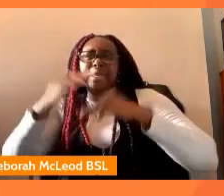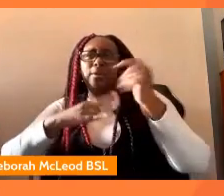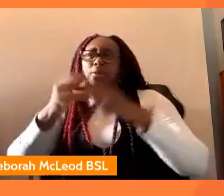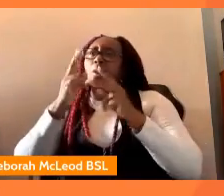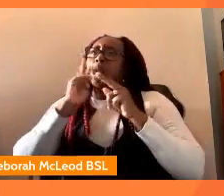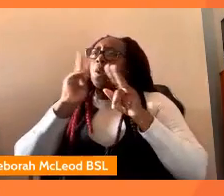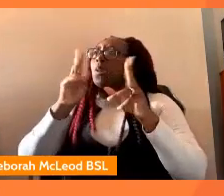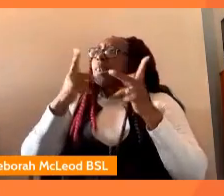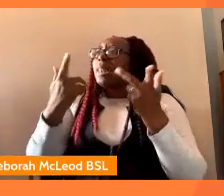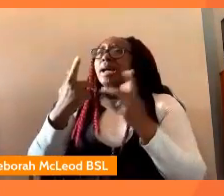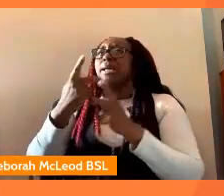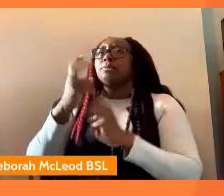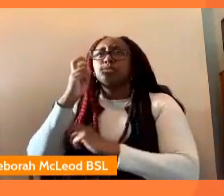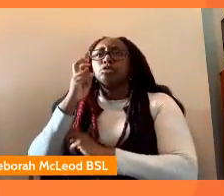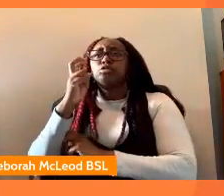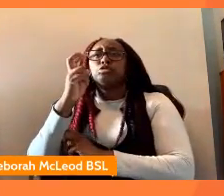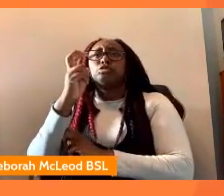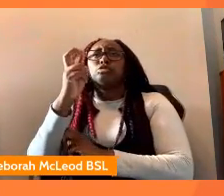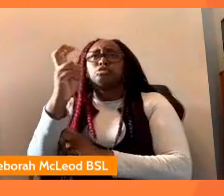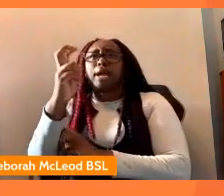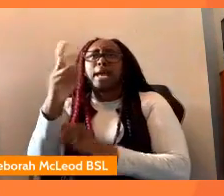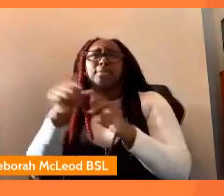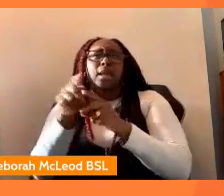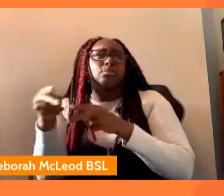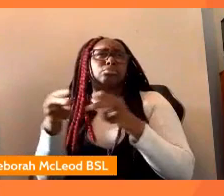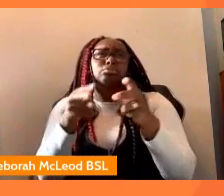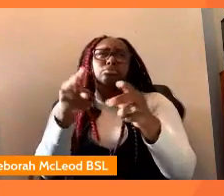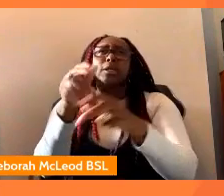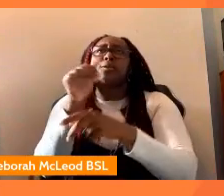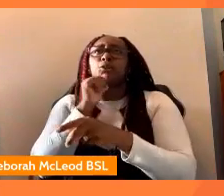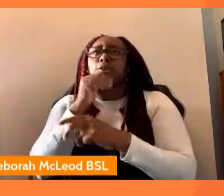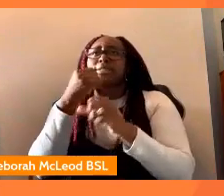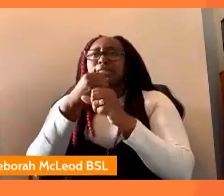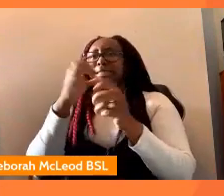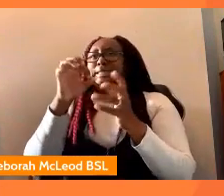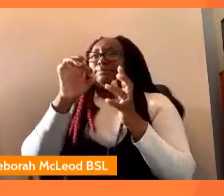on to the path of a real tram using GPS to trigger time portals allowing